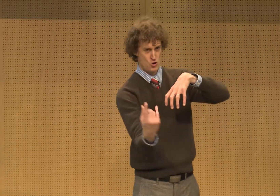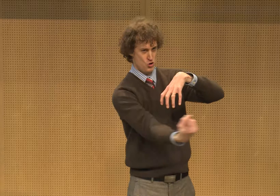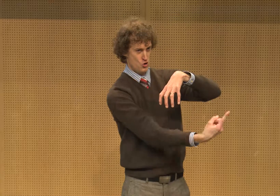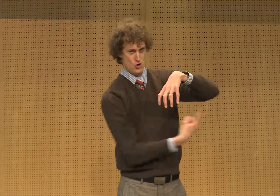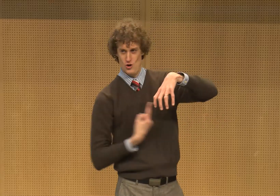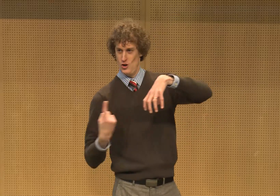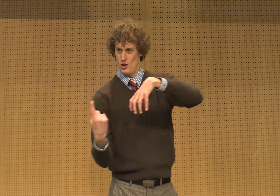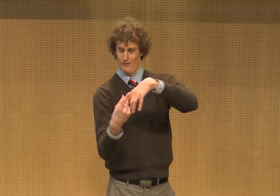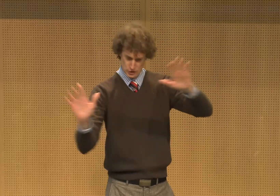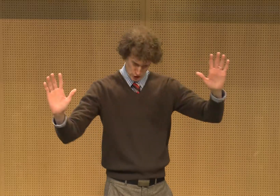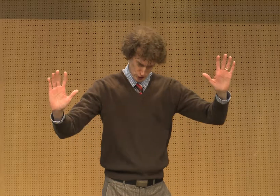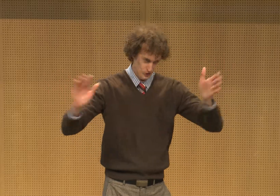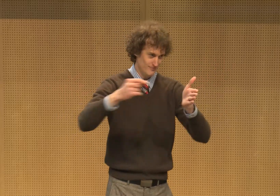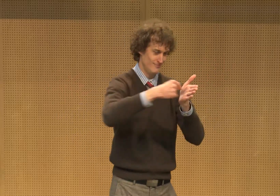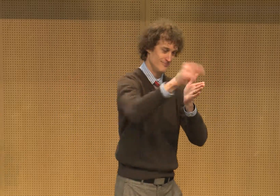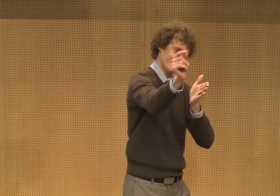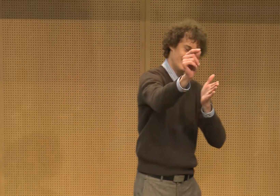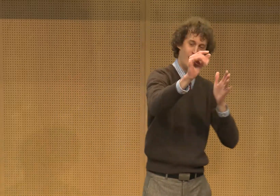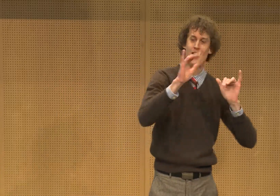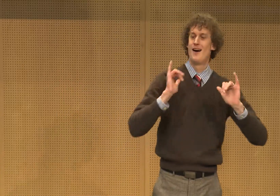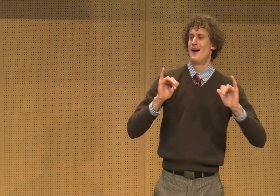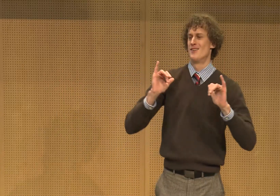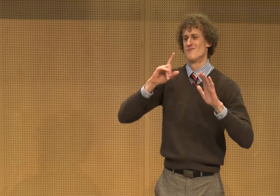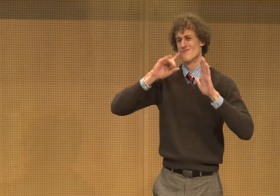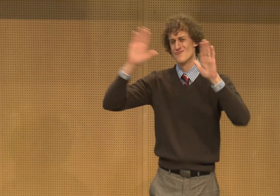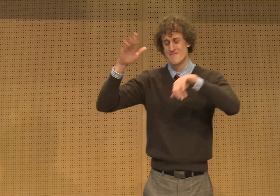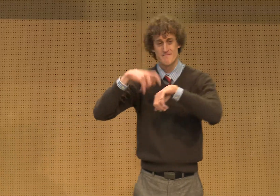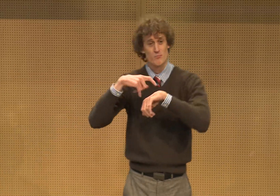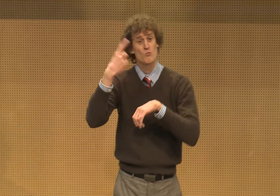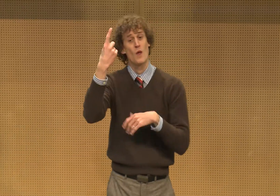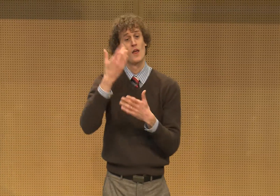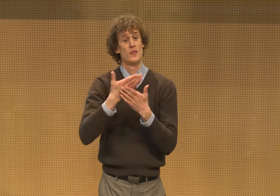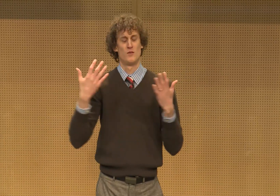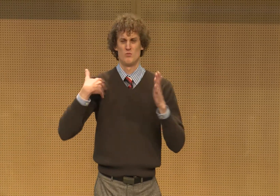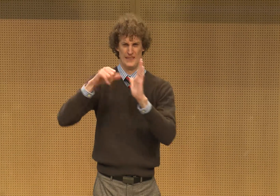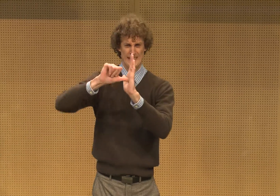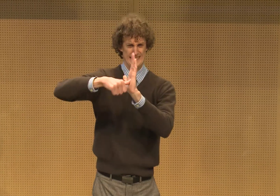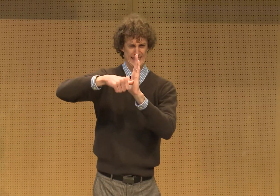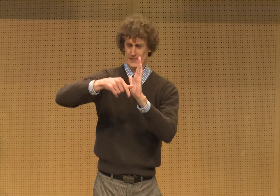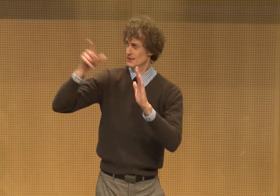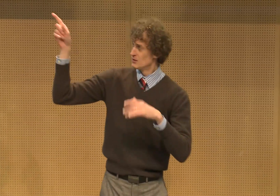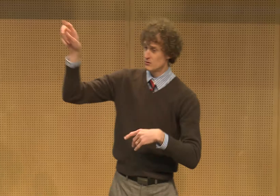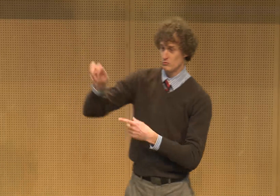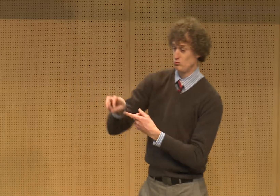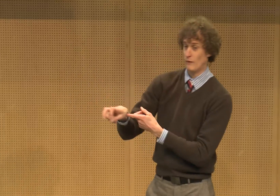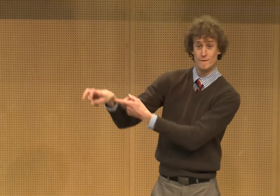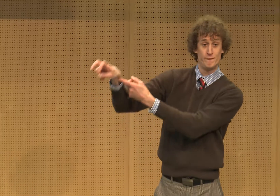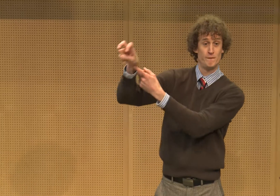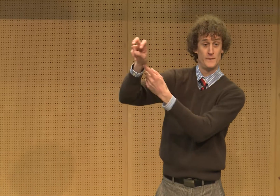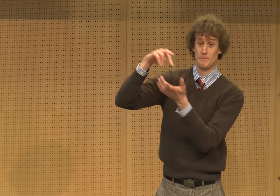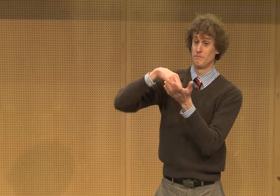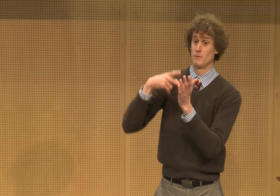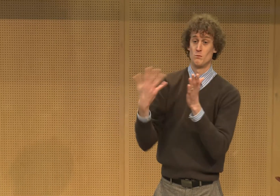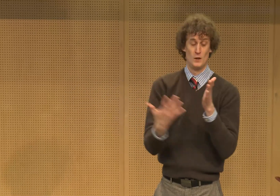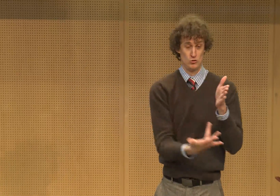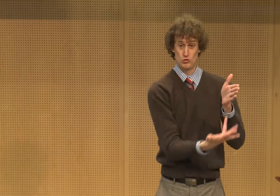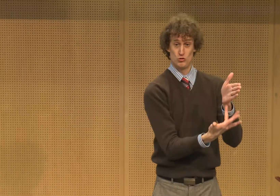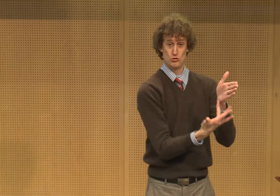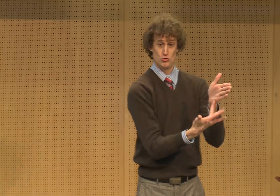And I did actually do a full world circuit. Something checked off of my bucket list.